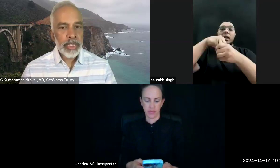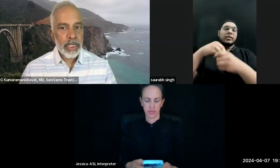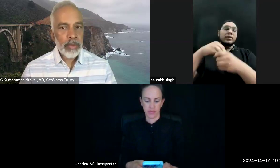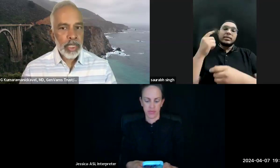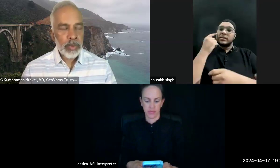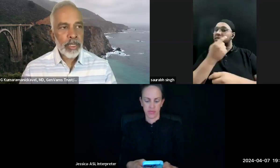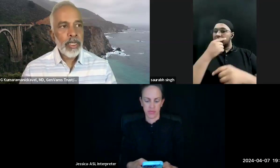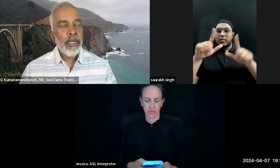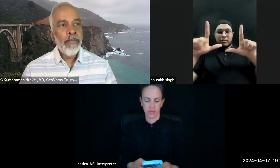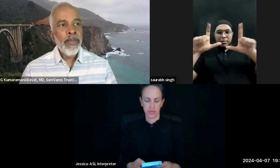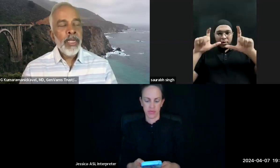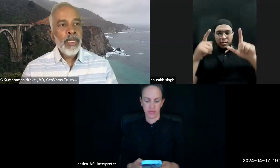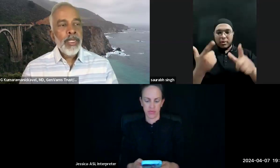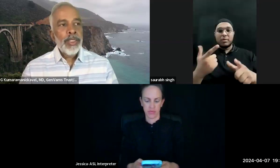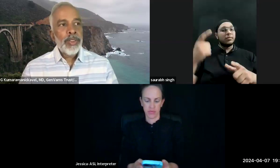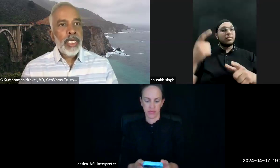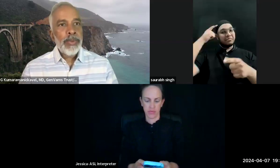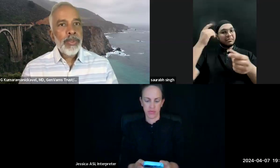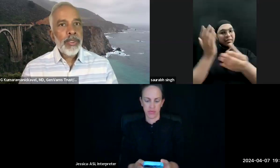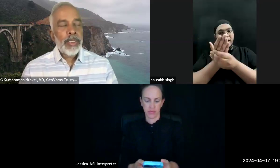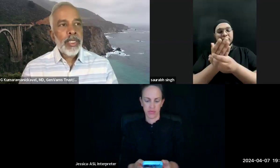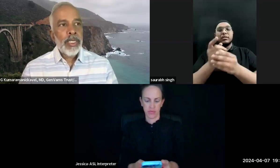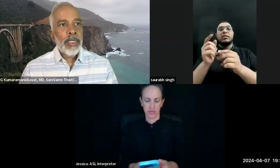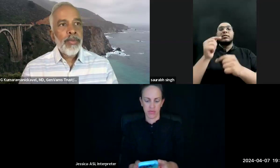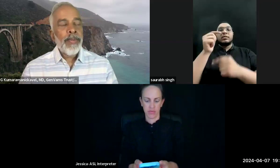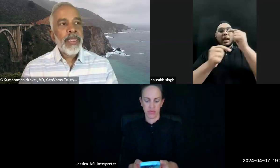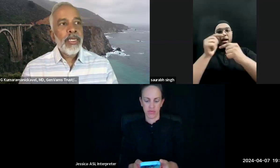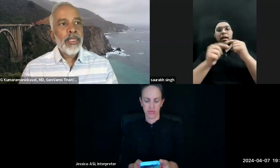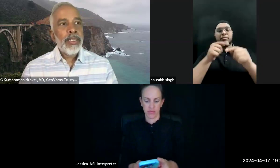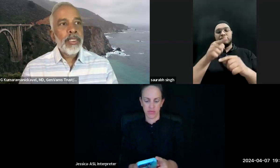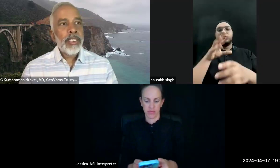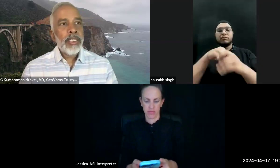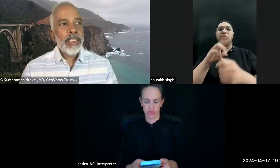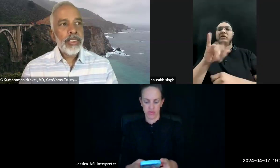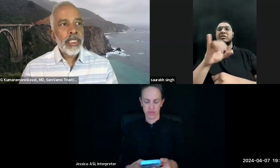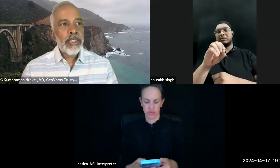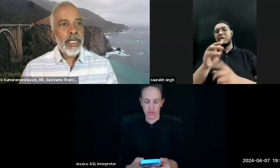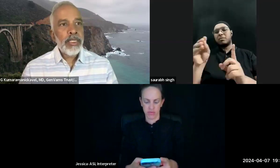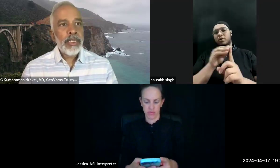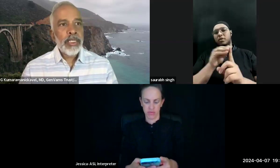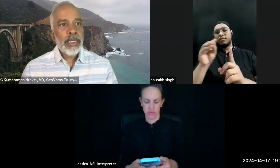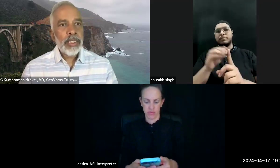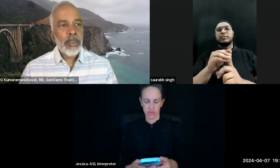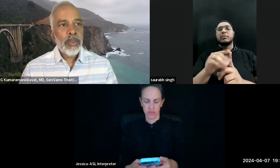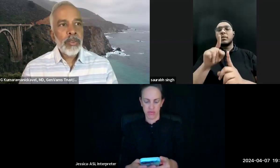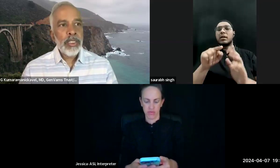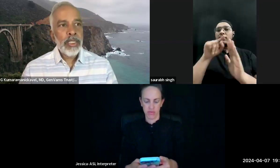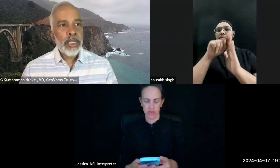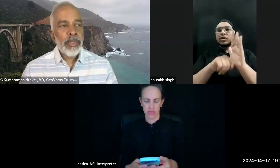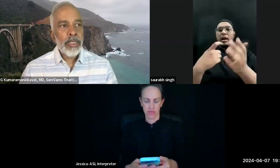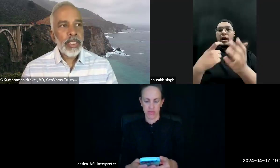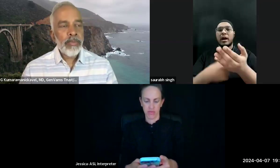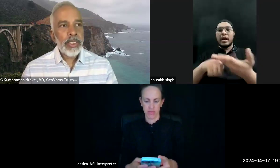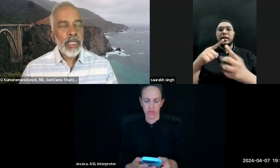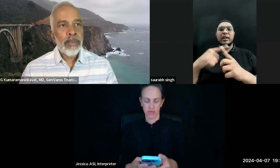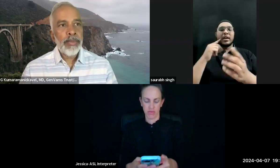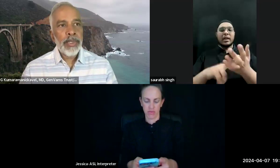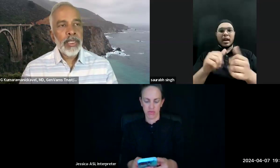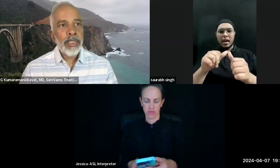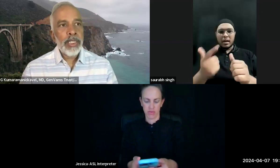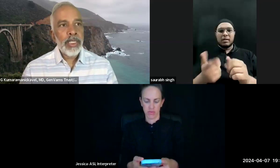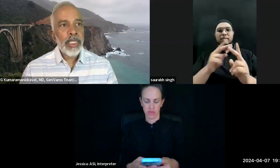cycle pathway. So therefore the conditions that affect the retina or the retinal pigment epithelium in